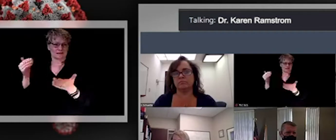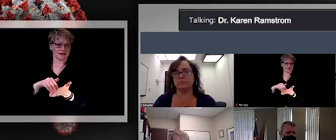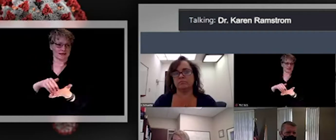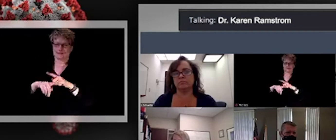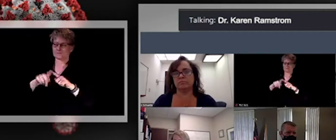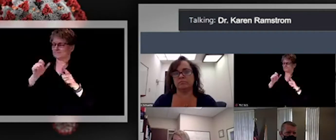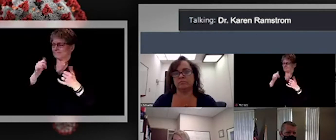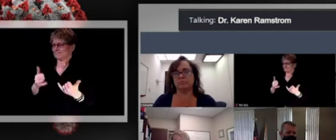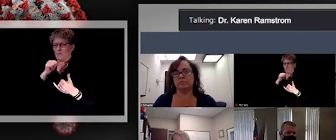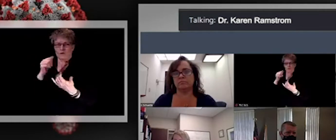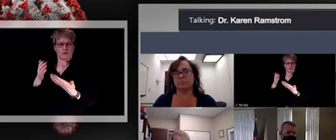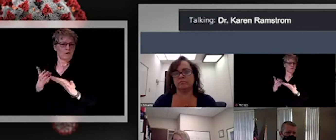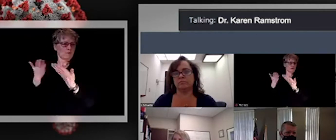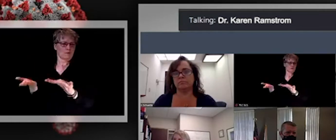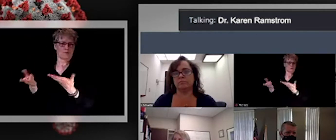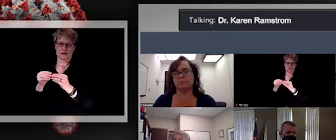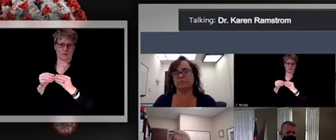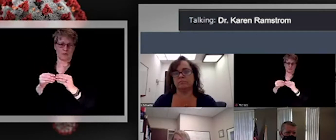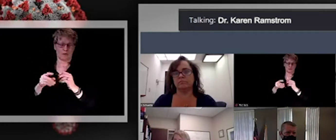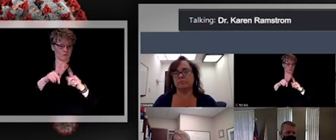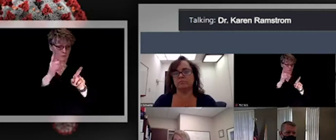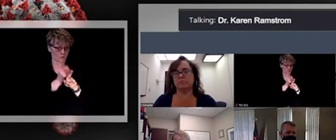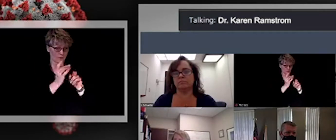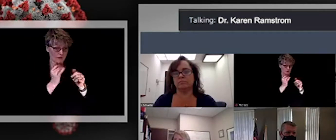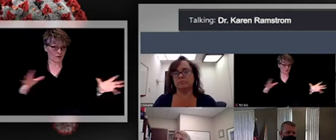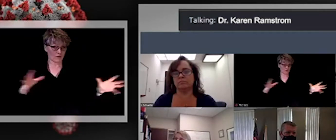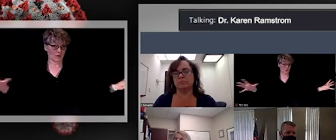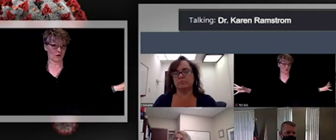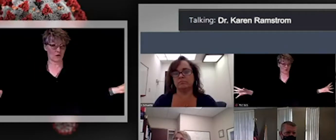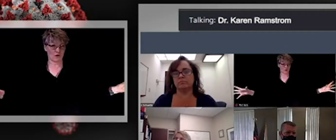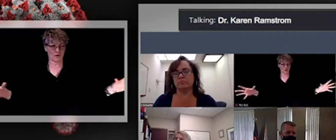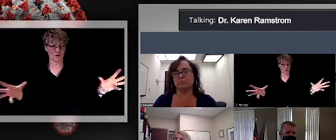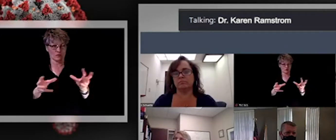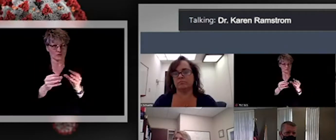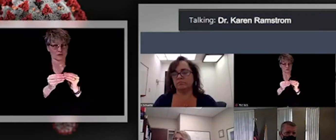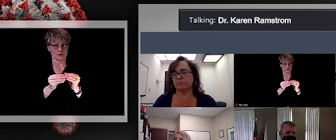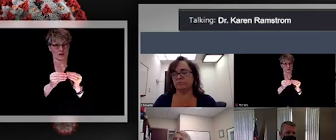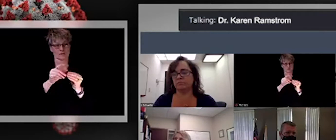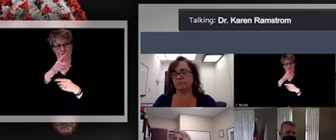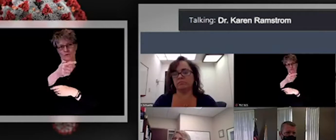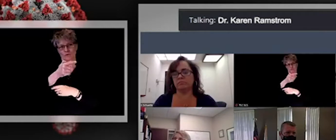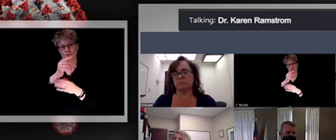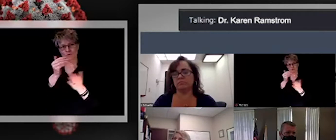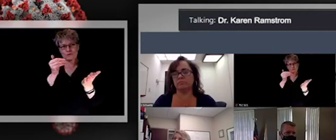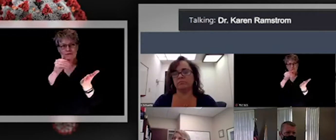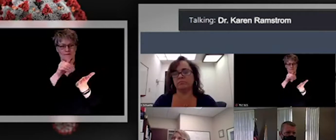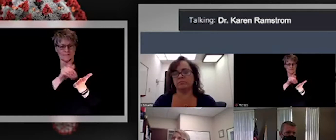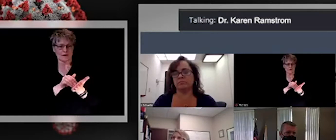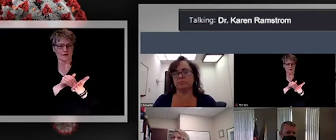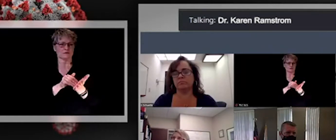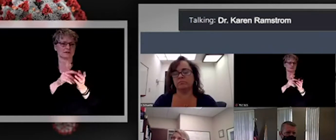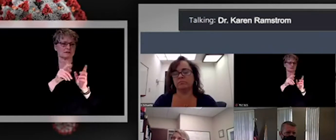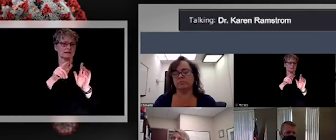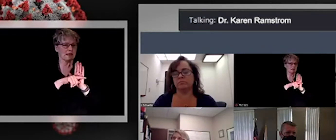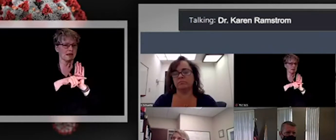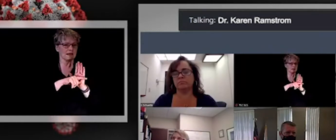tests right now or a little over 21,000 of our 35,000 tests, but, again, we only count